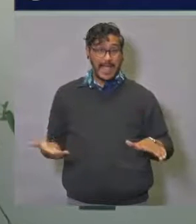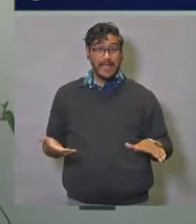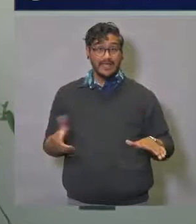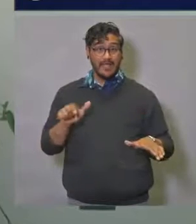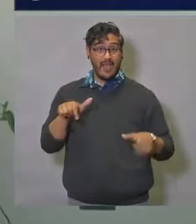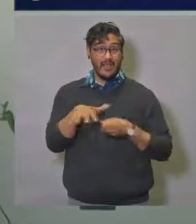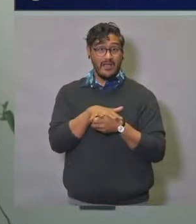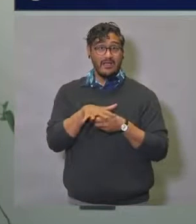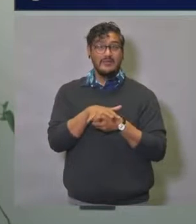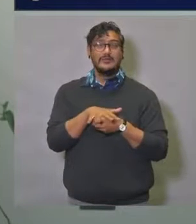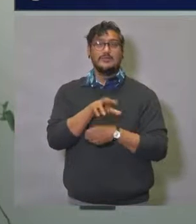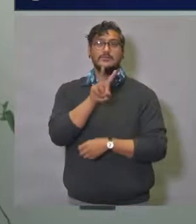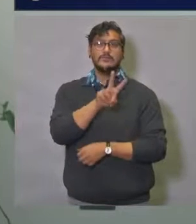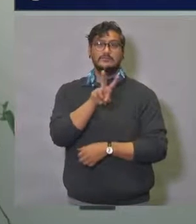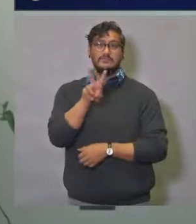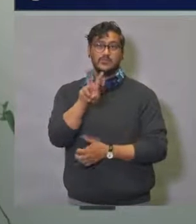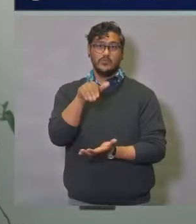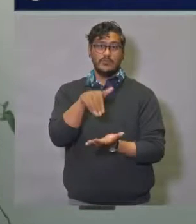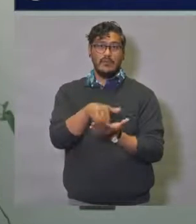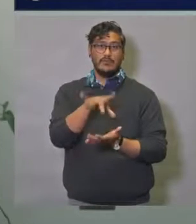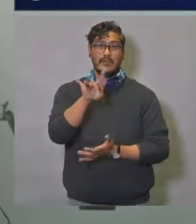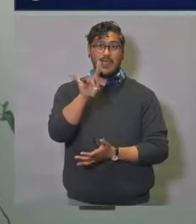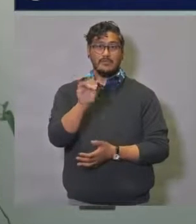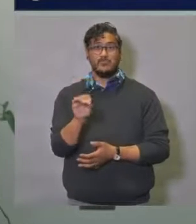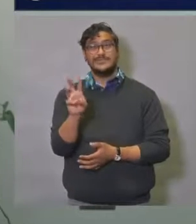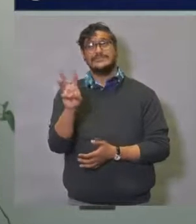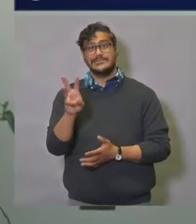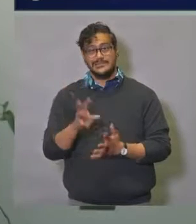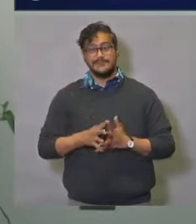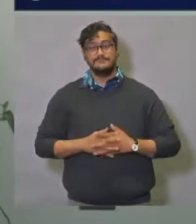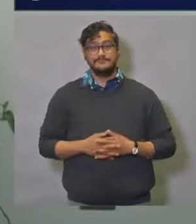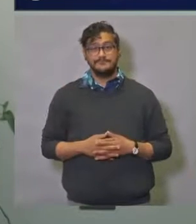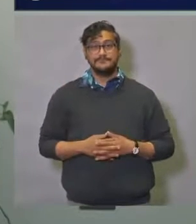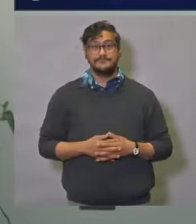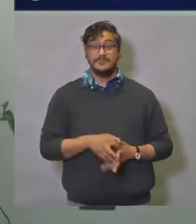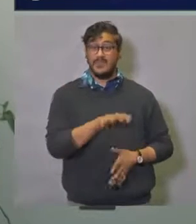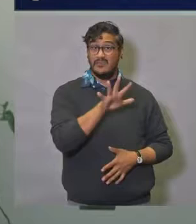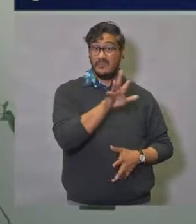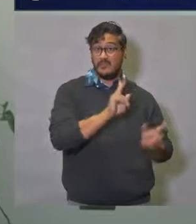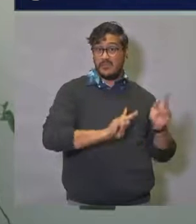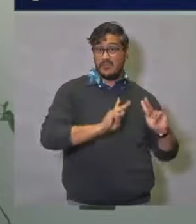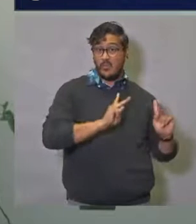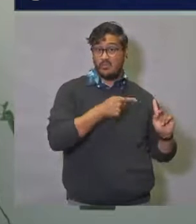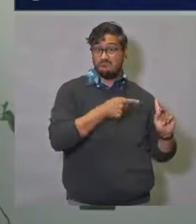BRINGING THE TOTAL NUMBER OF